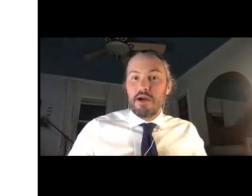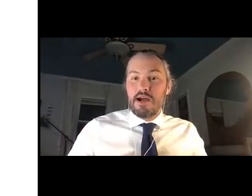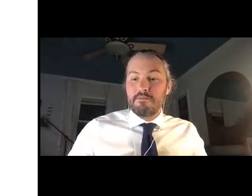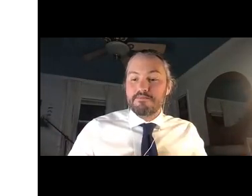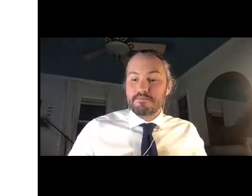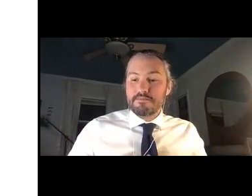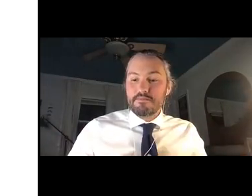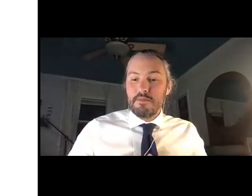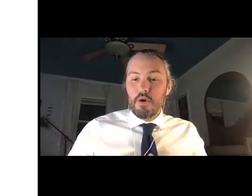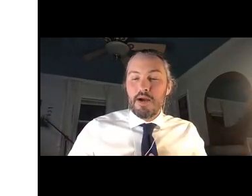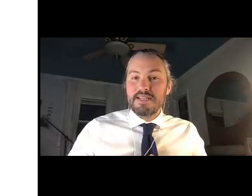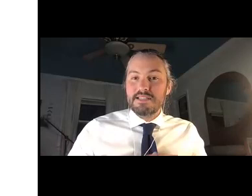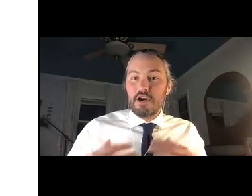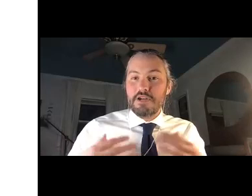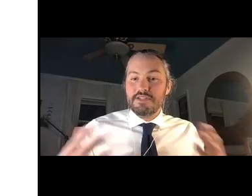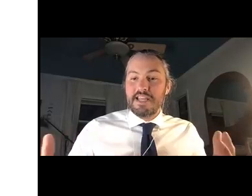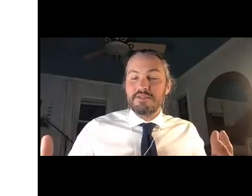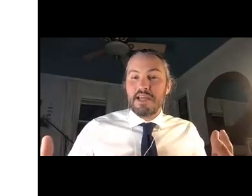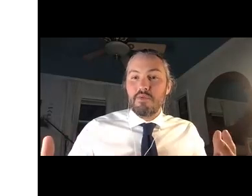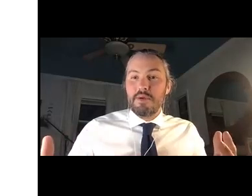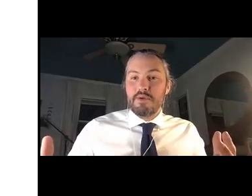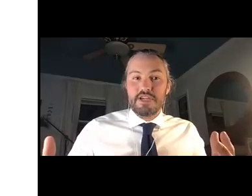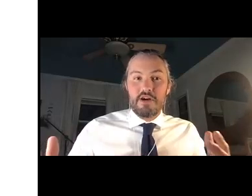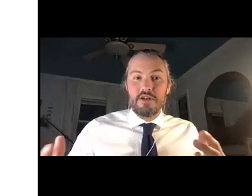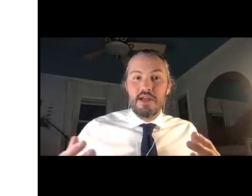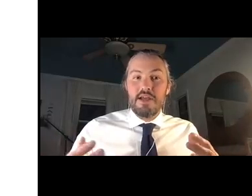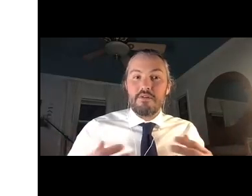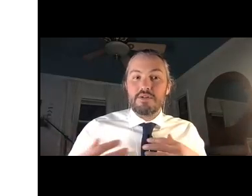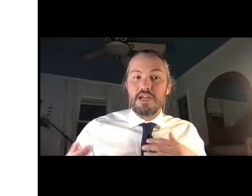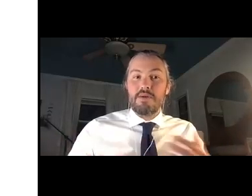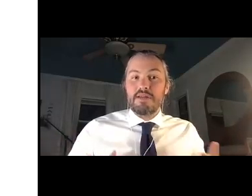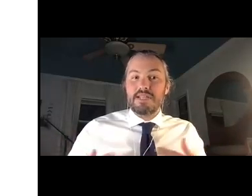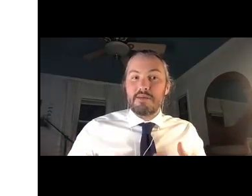um more updates on your teams and then we'll be reaching out for folks helping them set up a